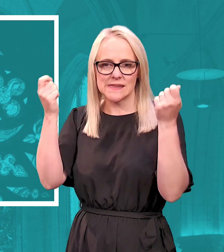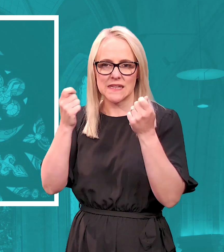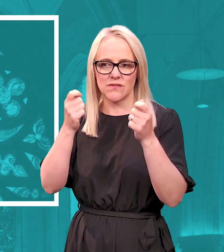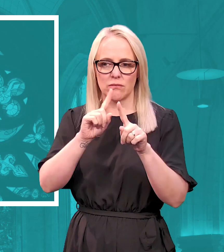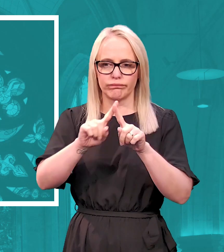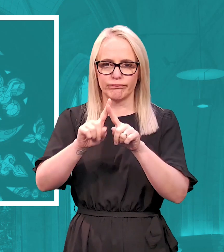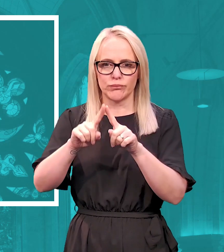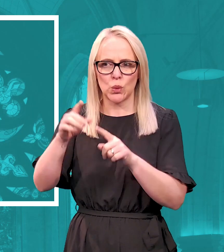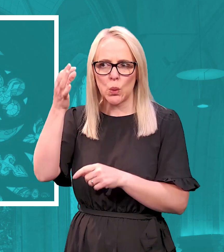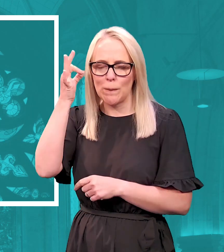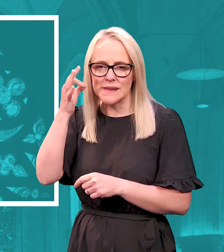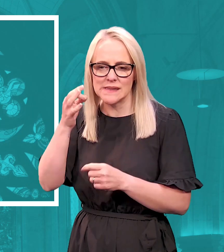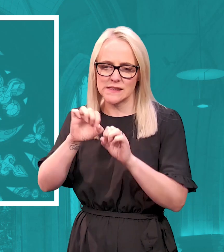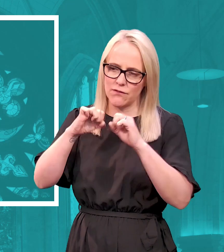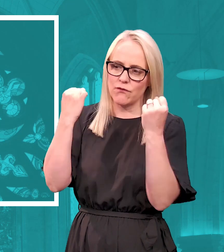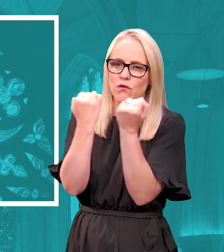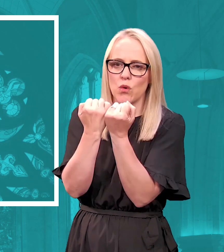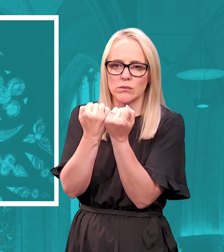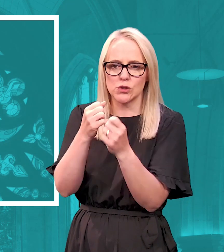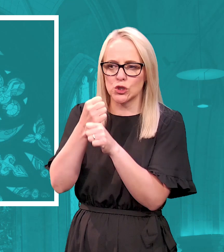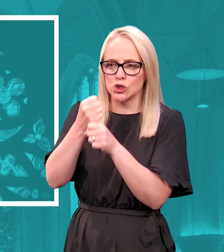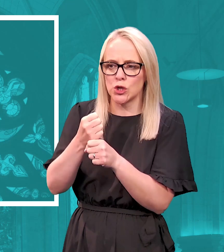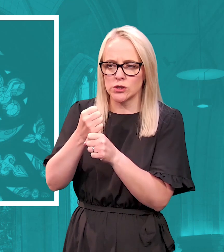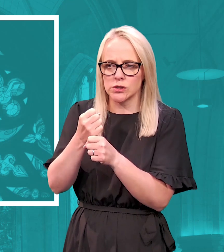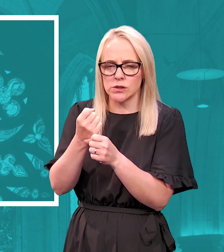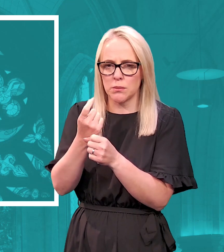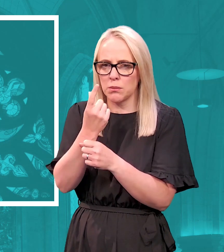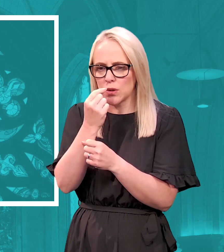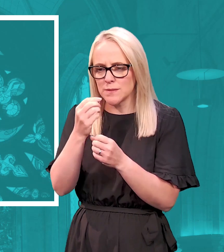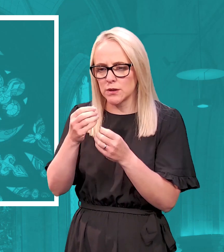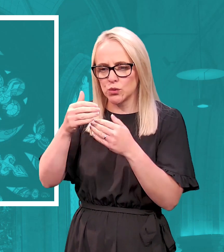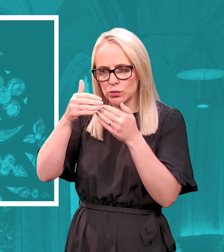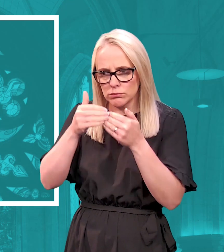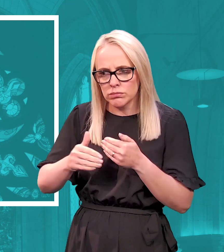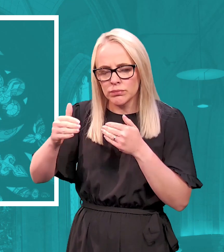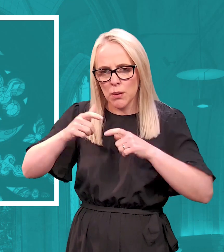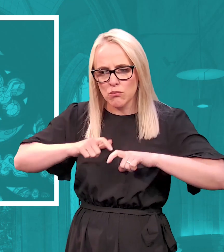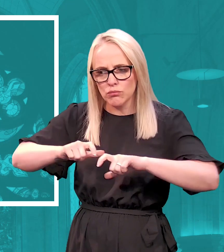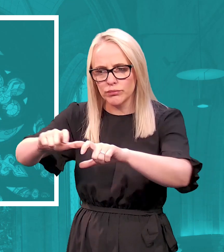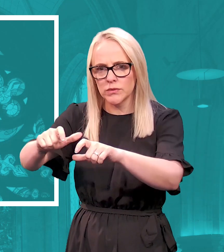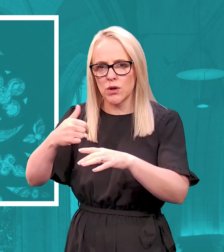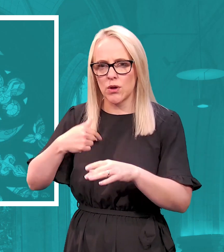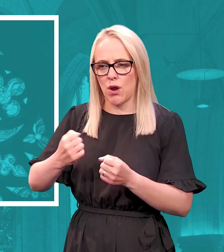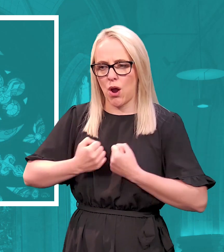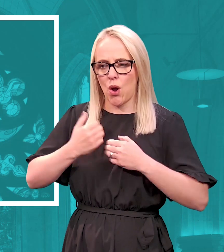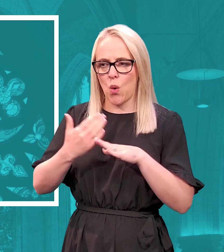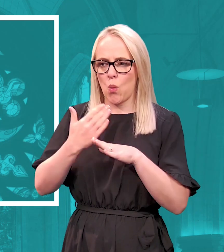and forums of the church to progress our work will only continue if you all respond.